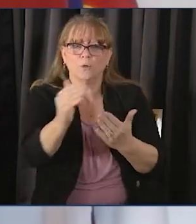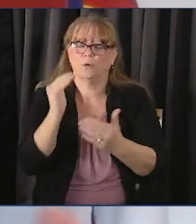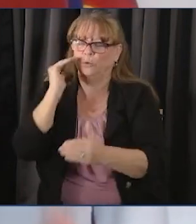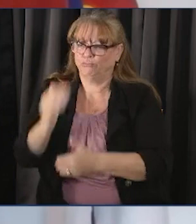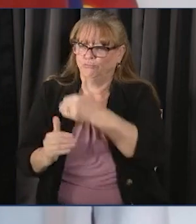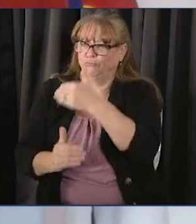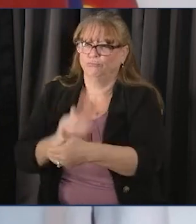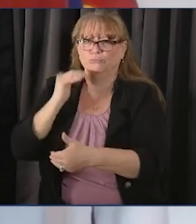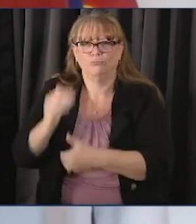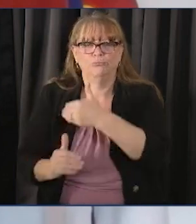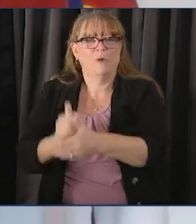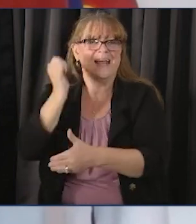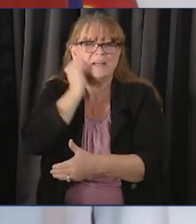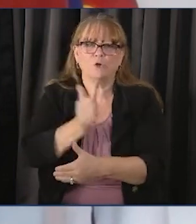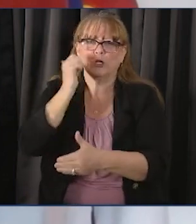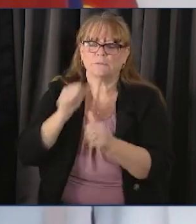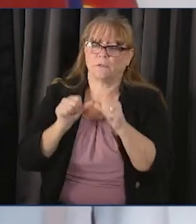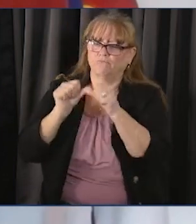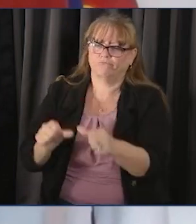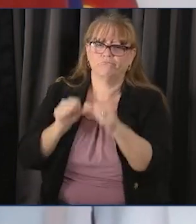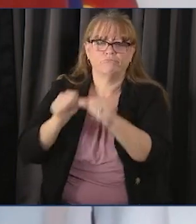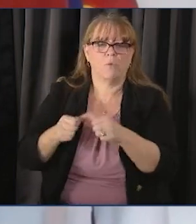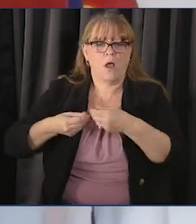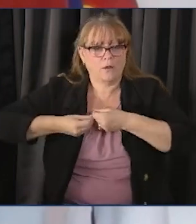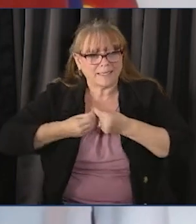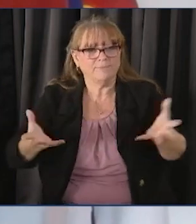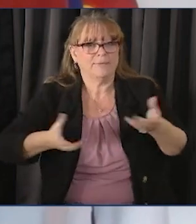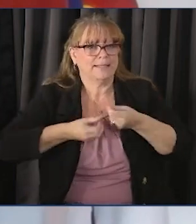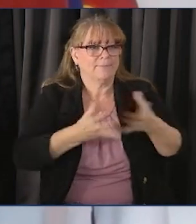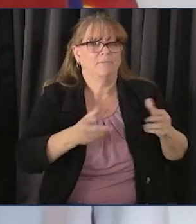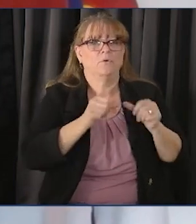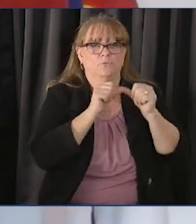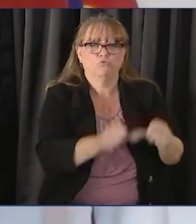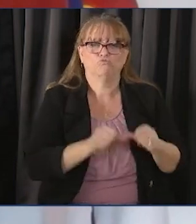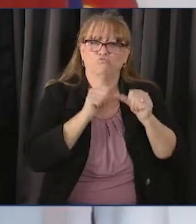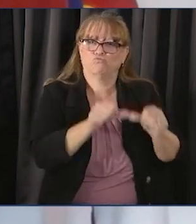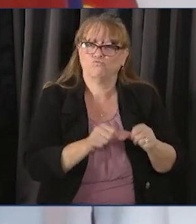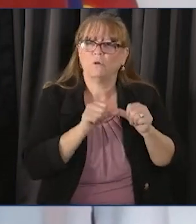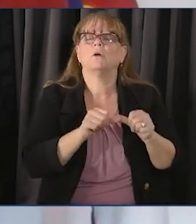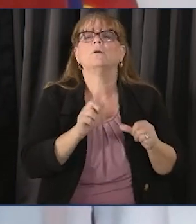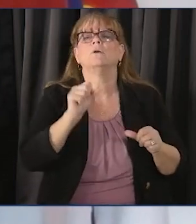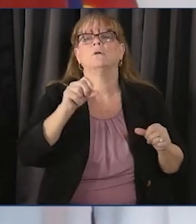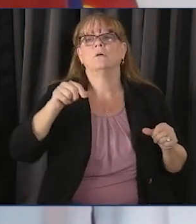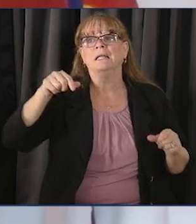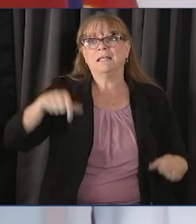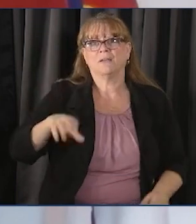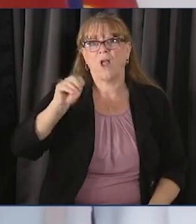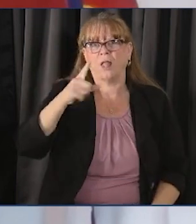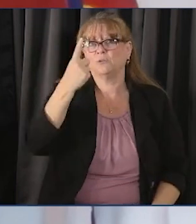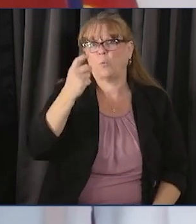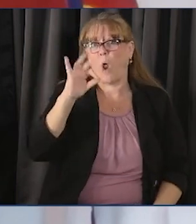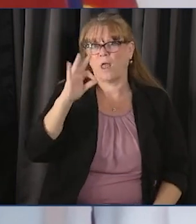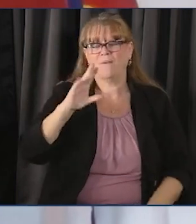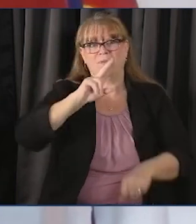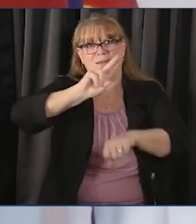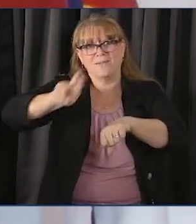Colorado is among the national leaders in successfully getting the vaccine in our hands. We've consistently been in the top 10 states and the percentage of supply use in percentage